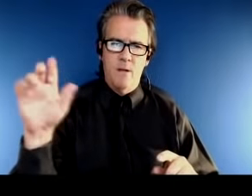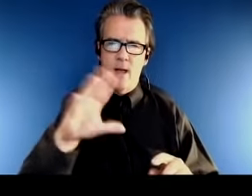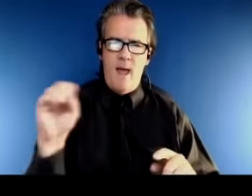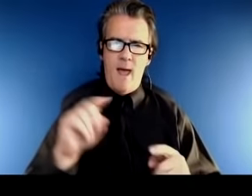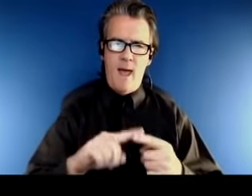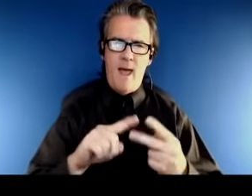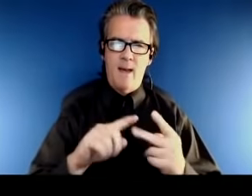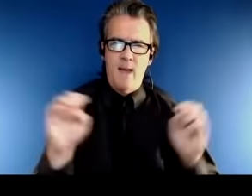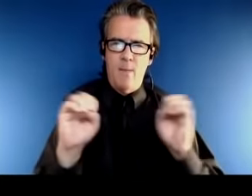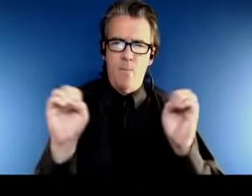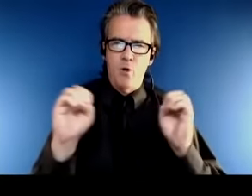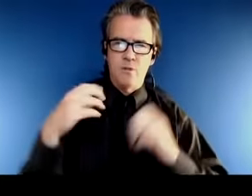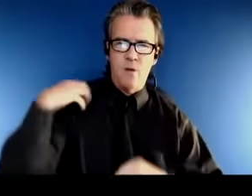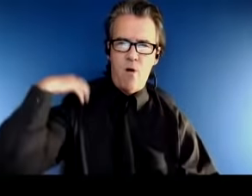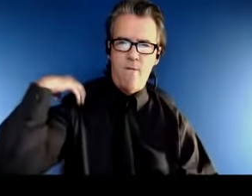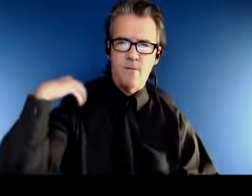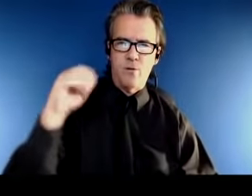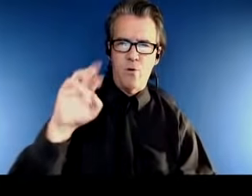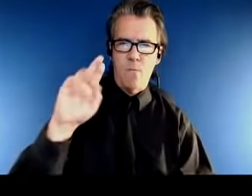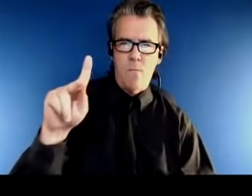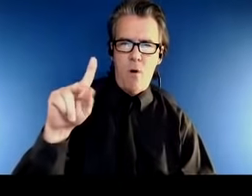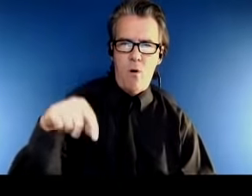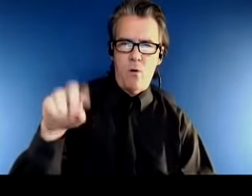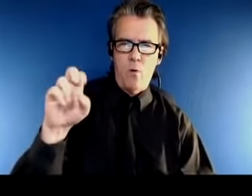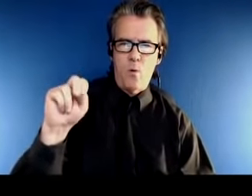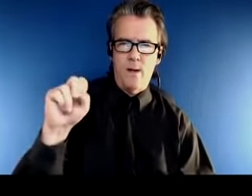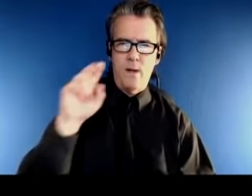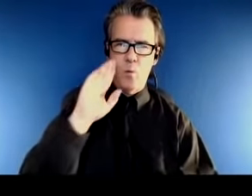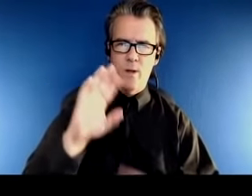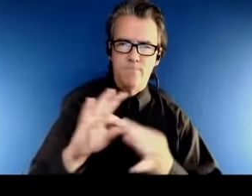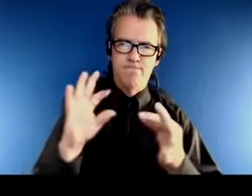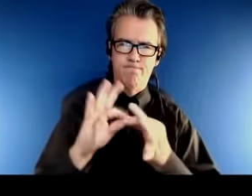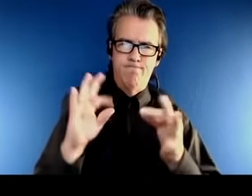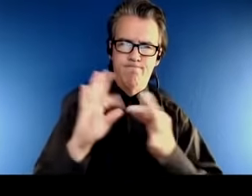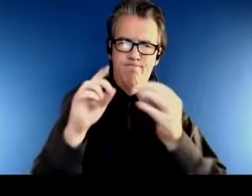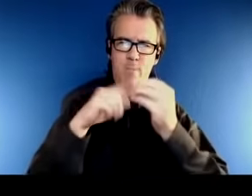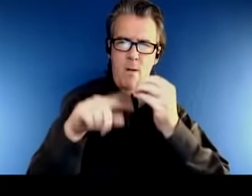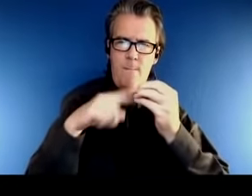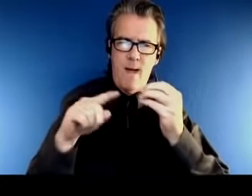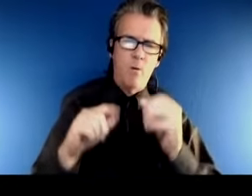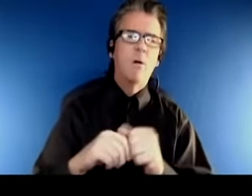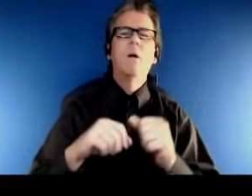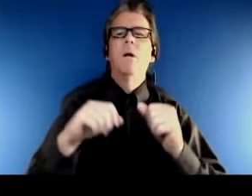Also, we have partners that are helping us serve customers with disabilities and other needs.